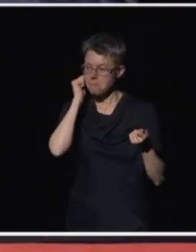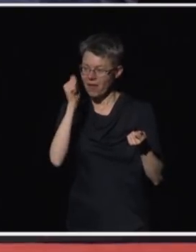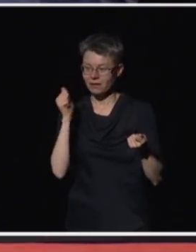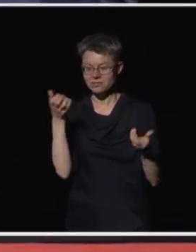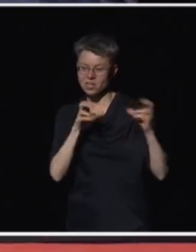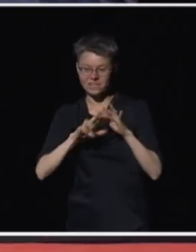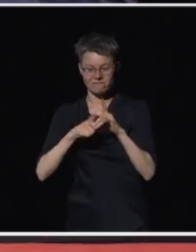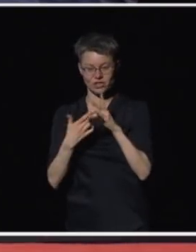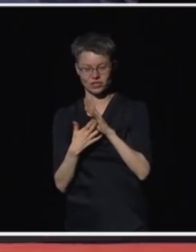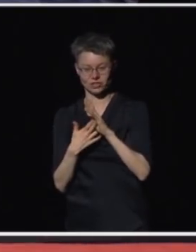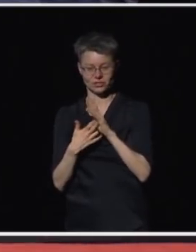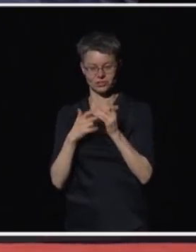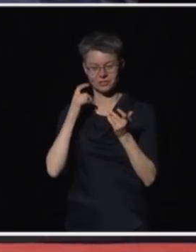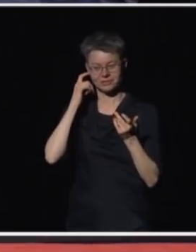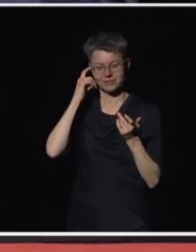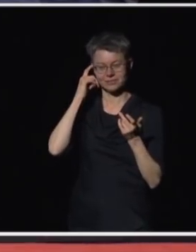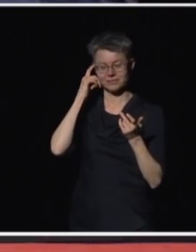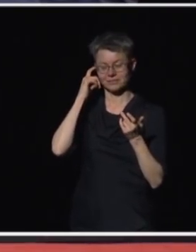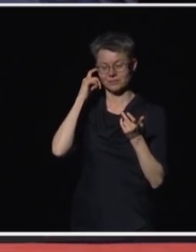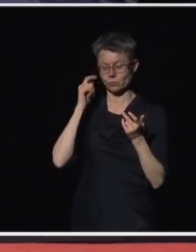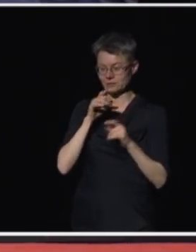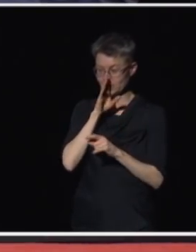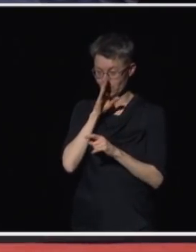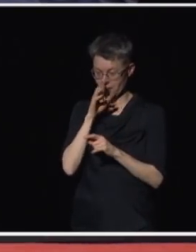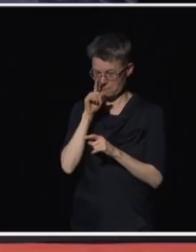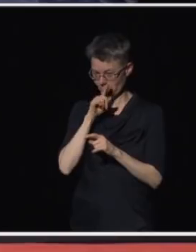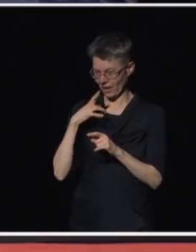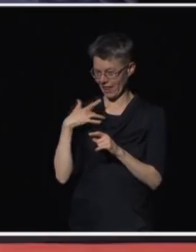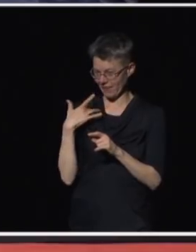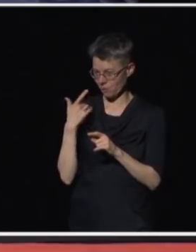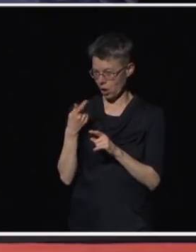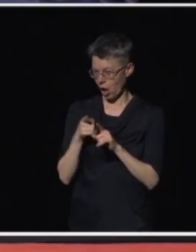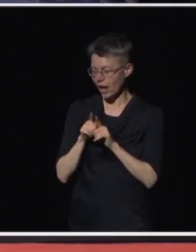This whole other world where secretly people are living kind of like almost a hundred years in the future.